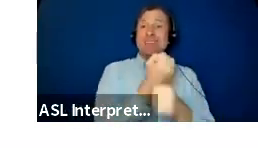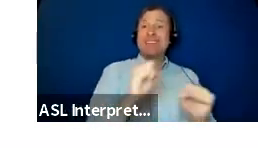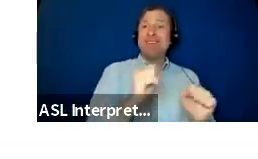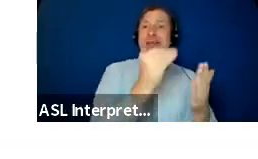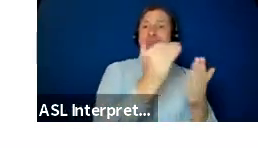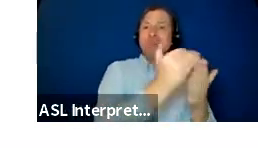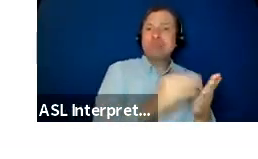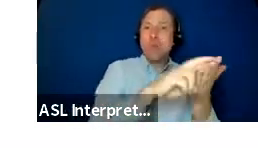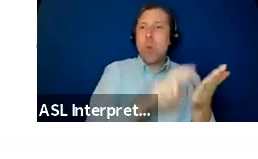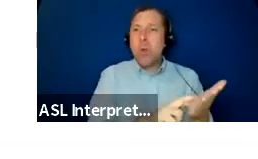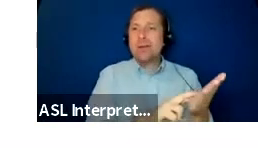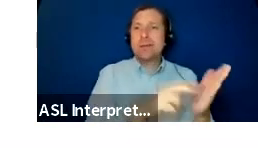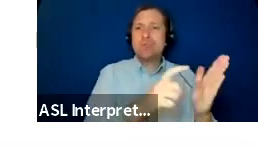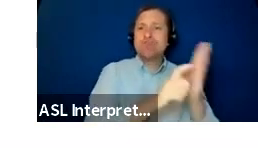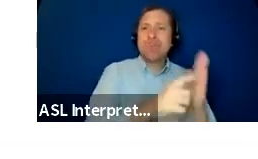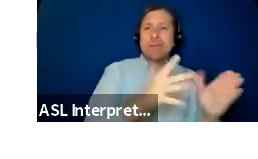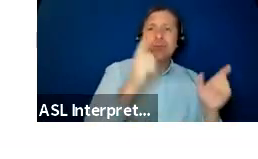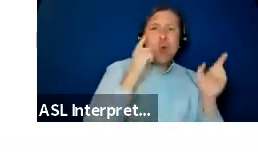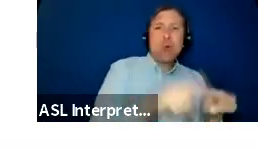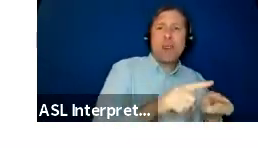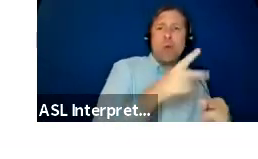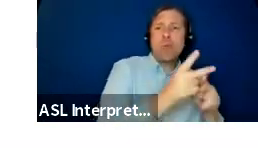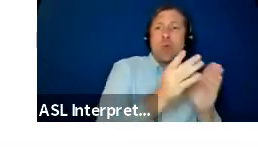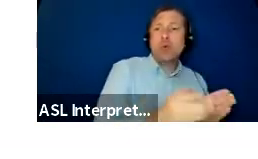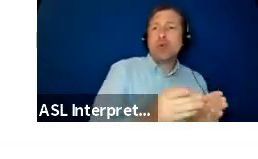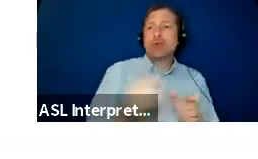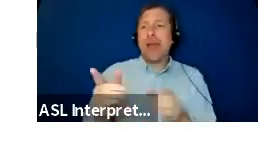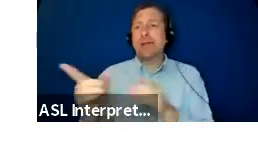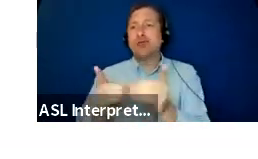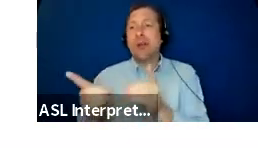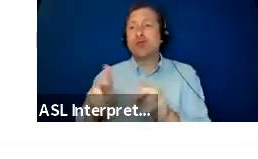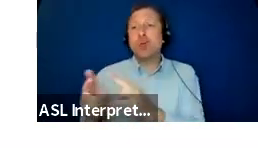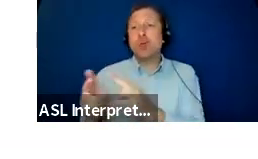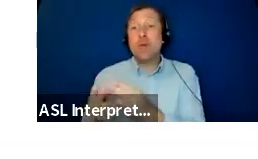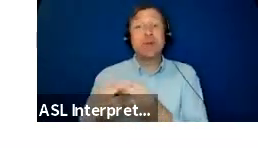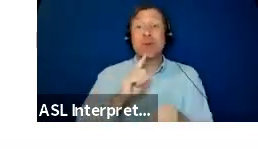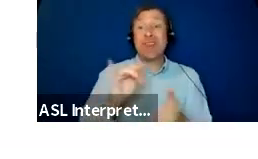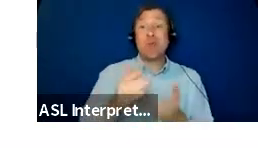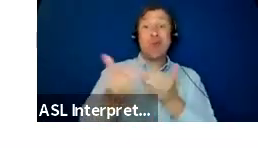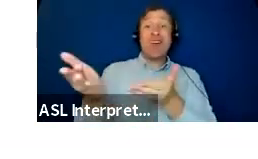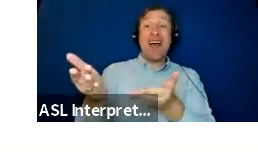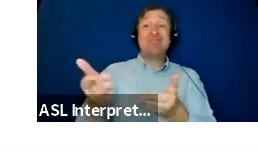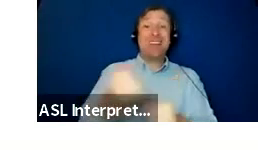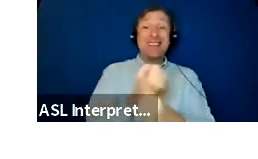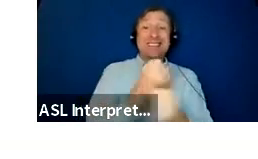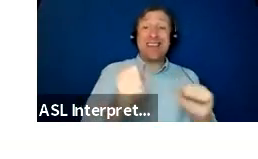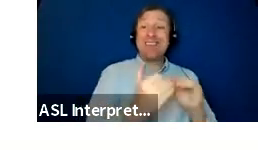with the producers and with the other unions, do provide a level of safety in the workplace that makes it appropriate for people